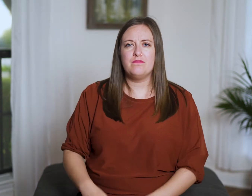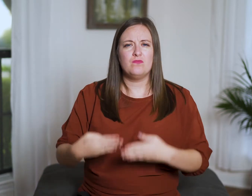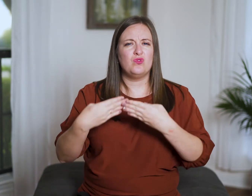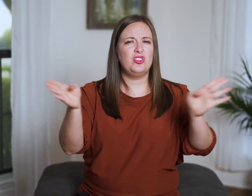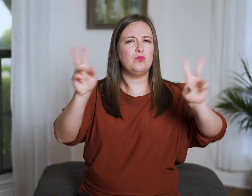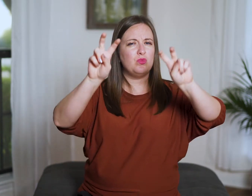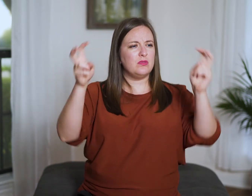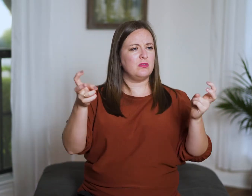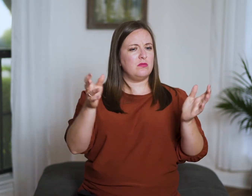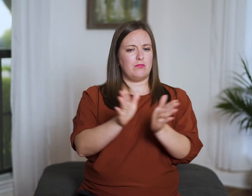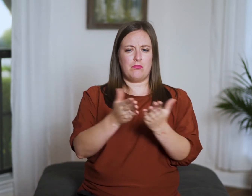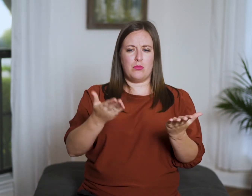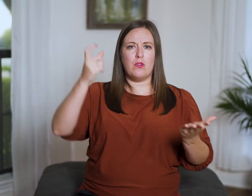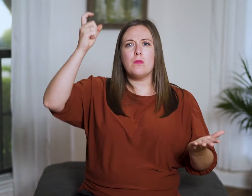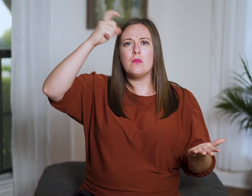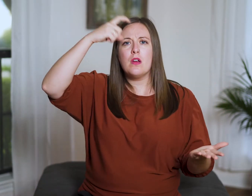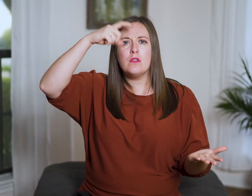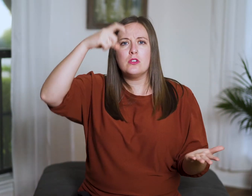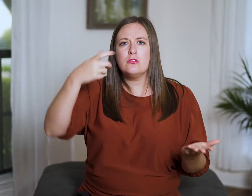The general theme in these proverbs